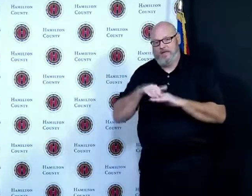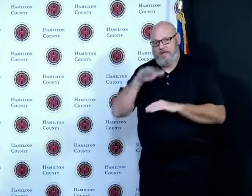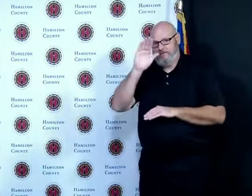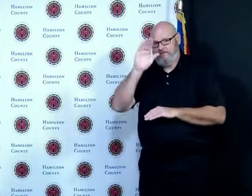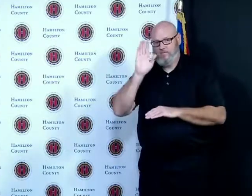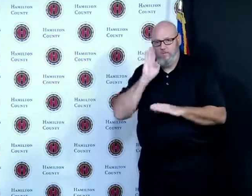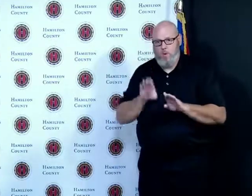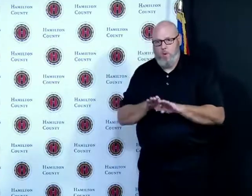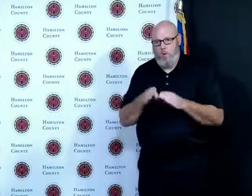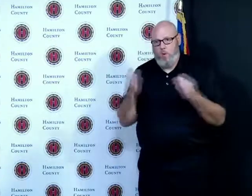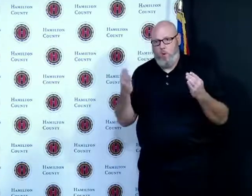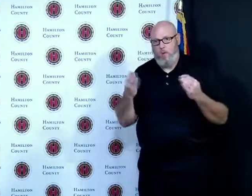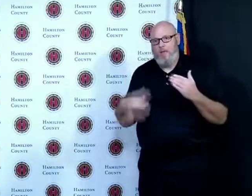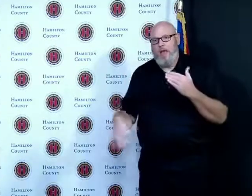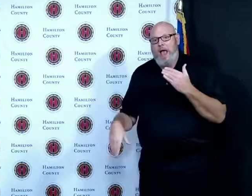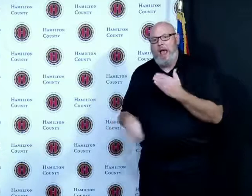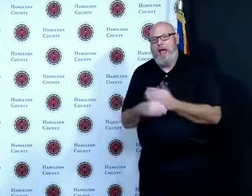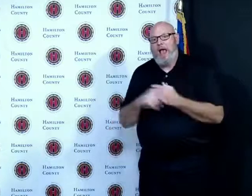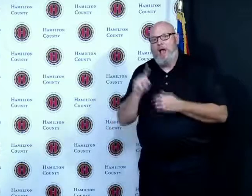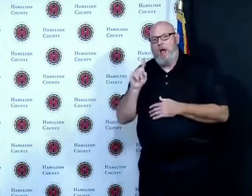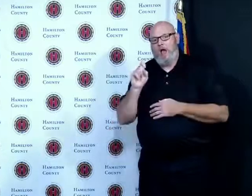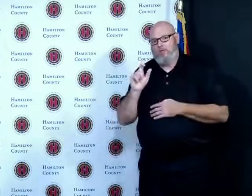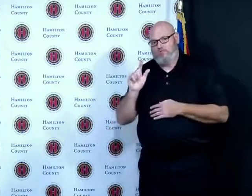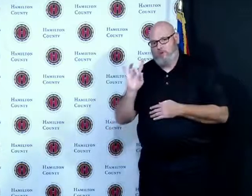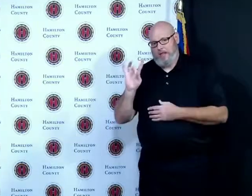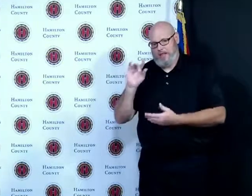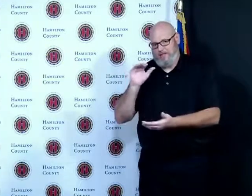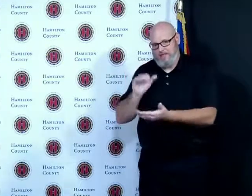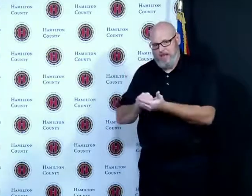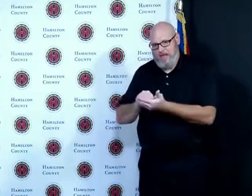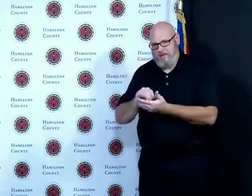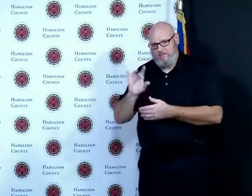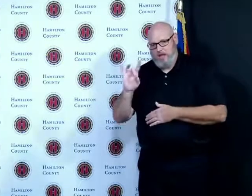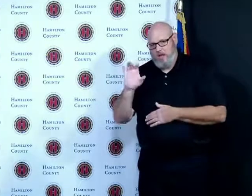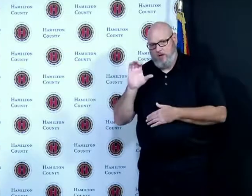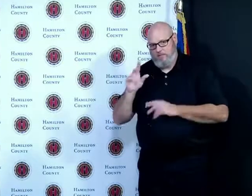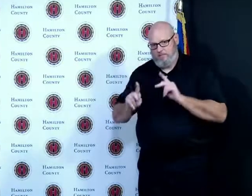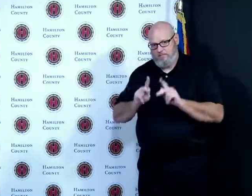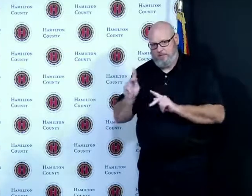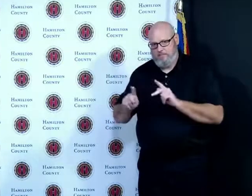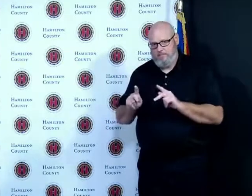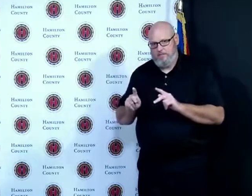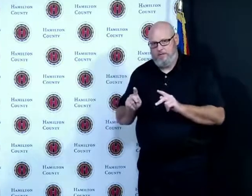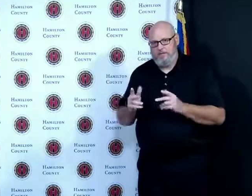getting are not coming anywhere near keeping up with those numbers to give you an example of that